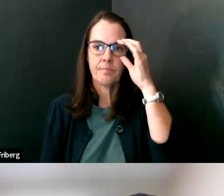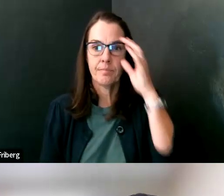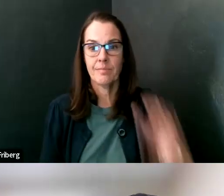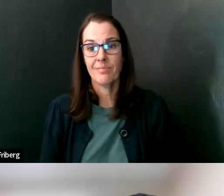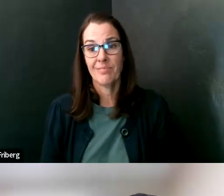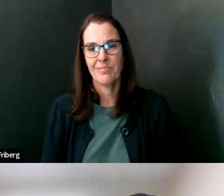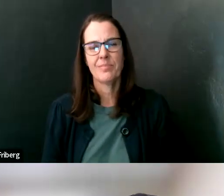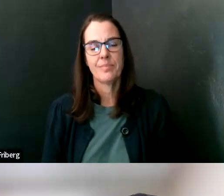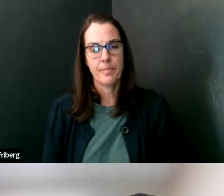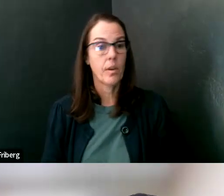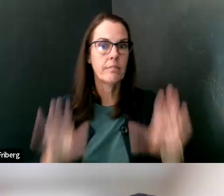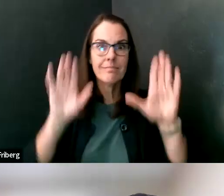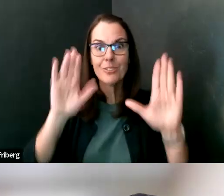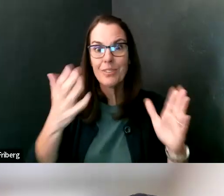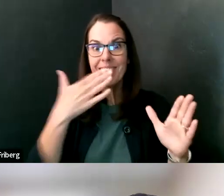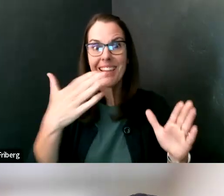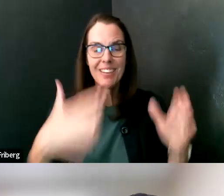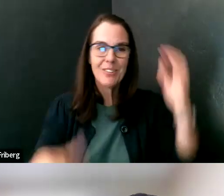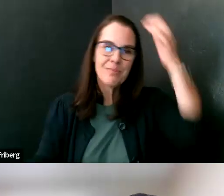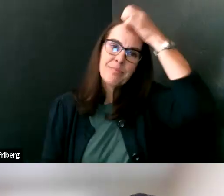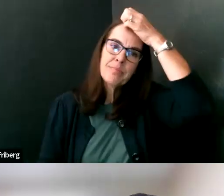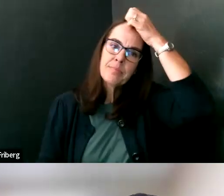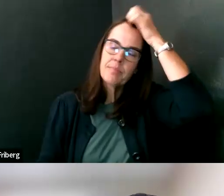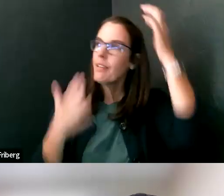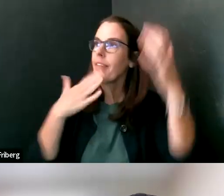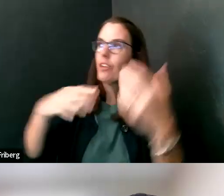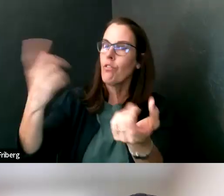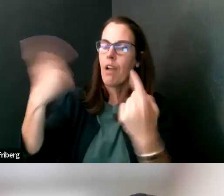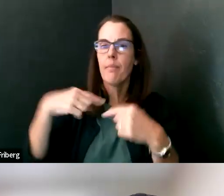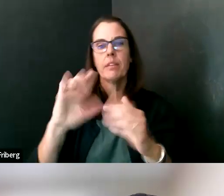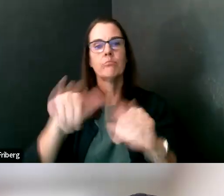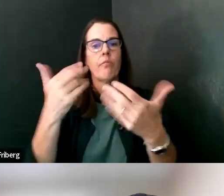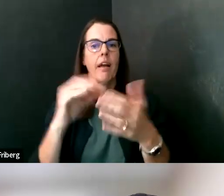Great. Terrific. Well, thank you for um coming to give us an update on what's going on in